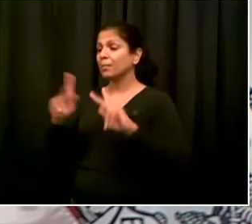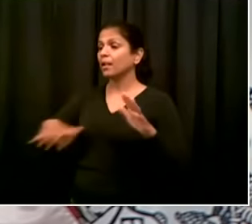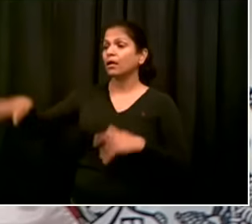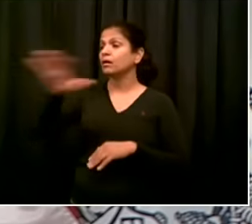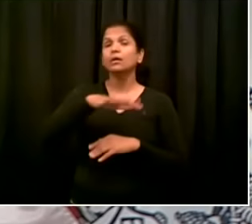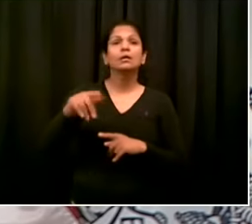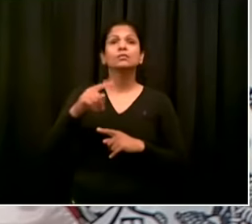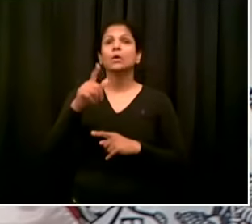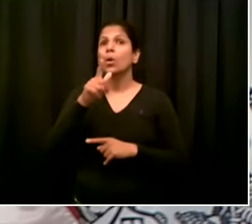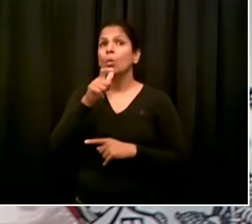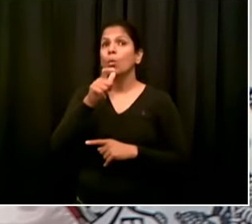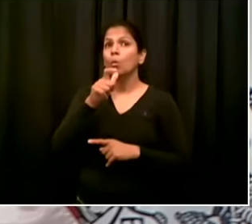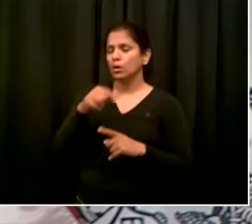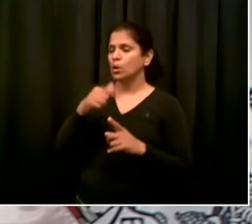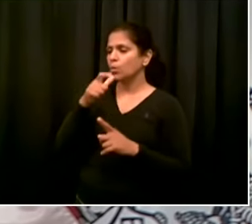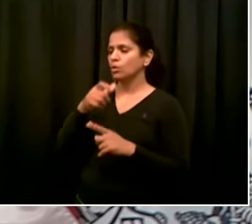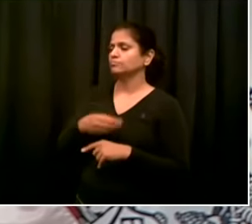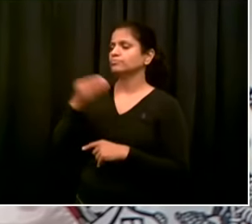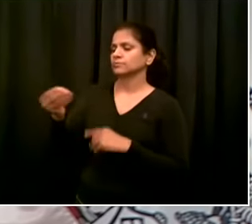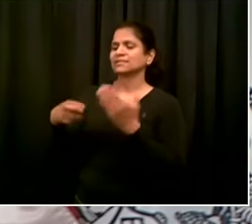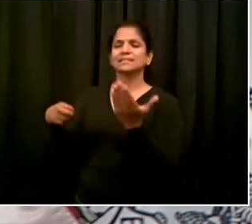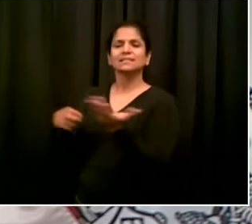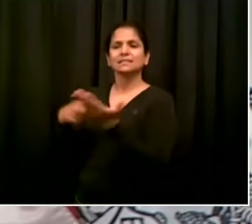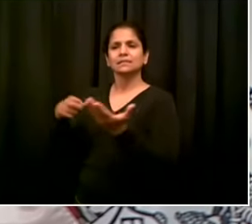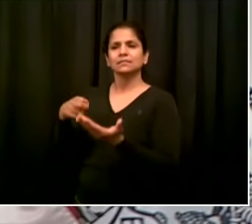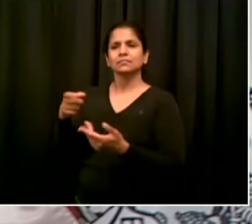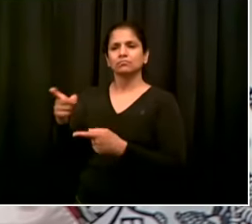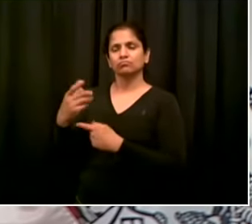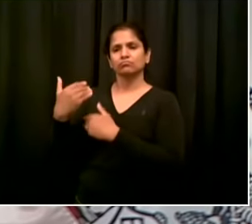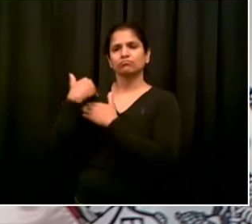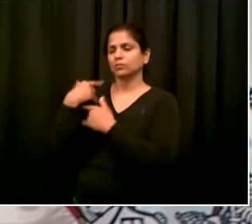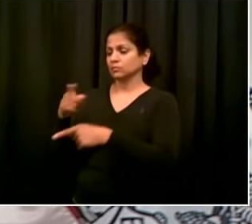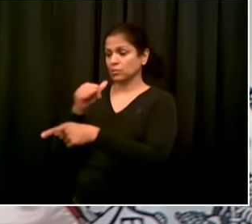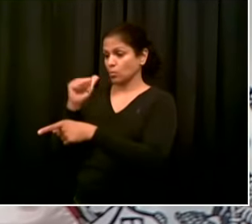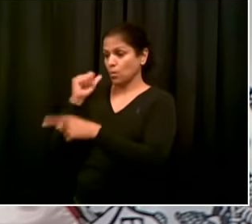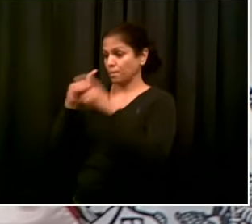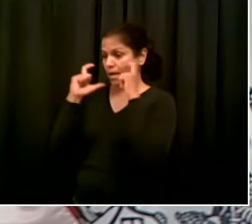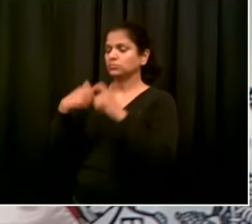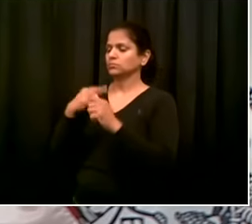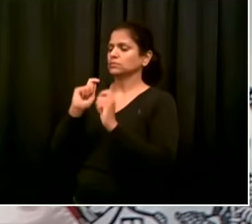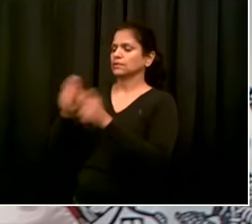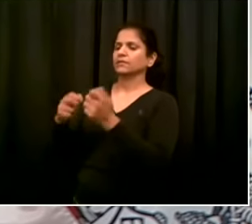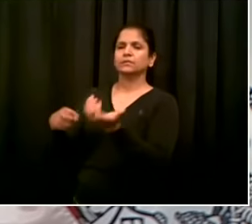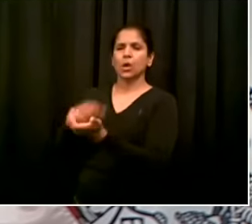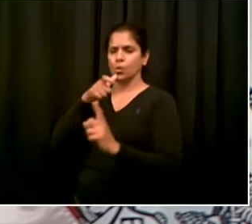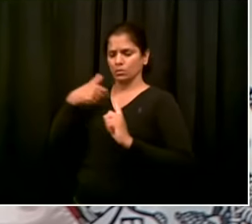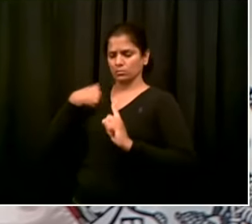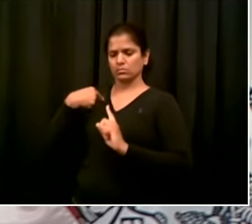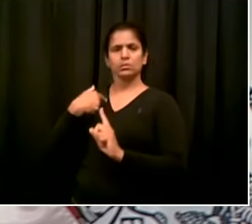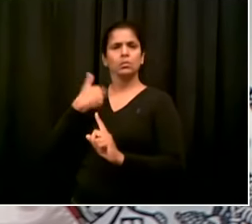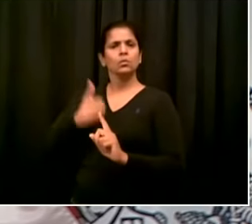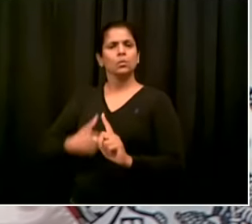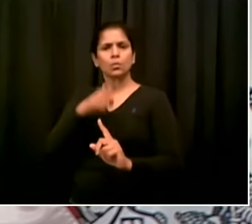THE QUESTION. WE HAVE A MULTI AGENCY TEAM GOING IN TO THE NONPUBLIC SCHOOLS WITH A